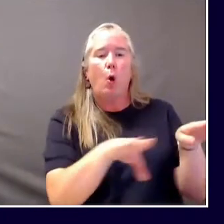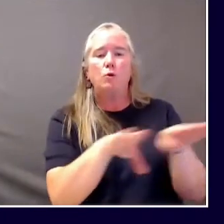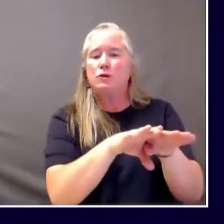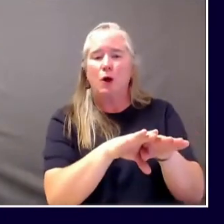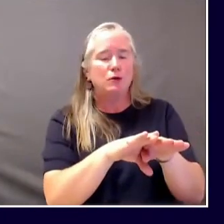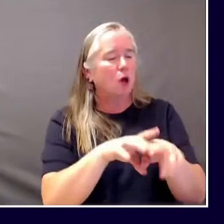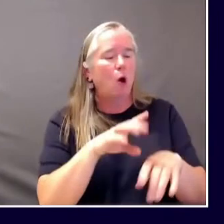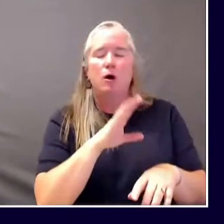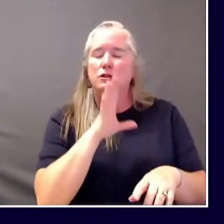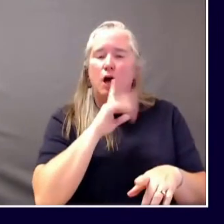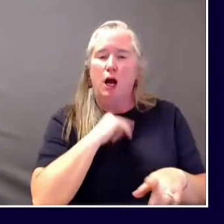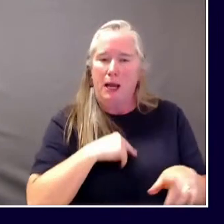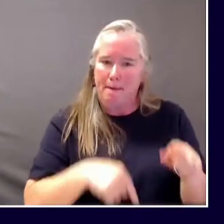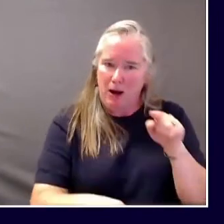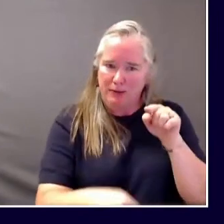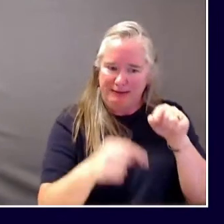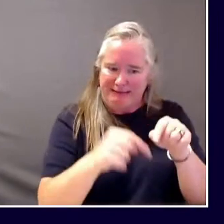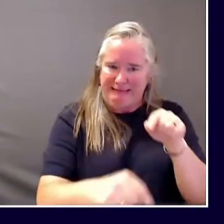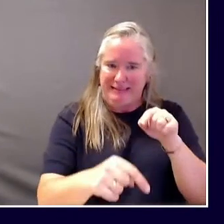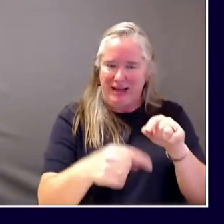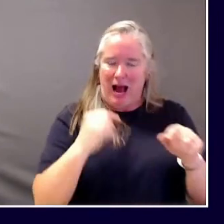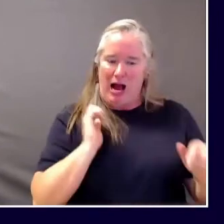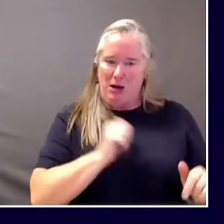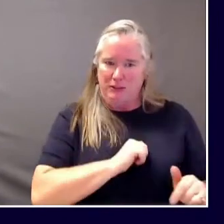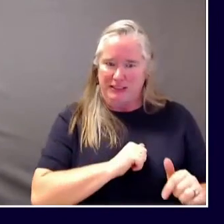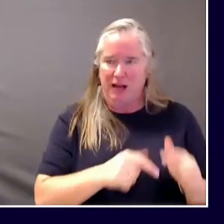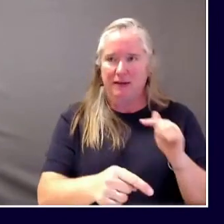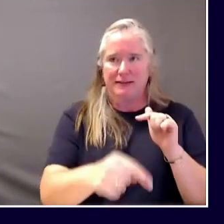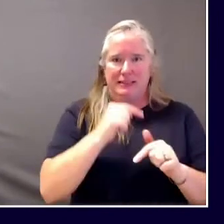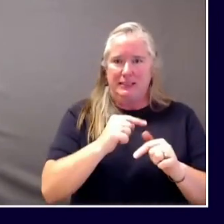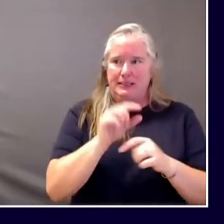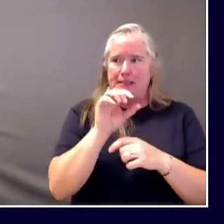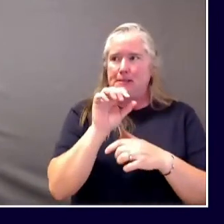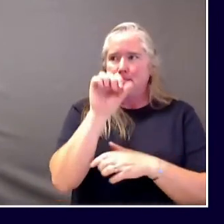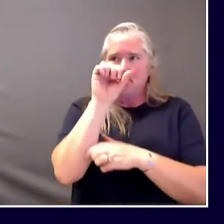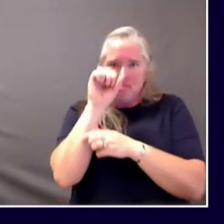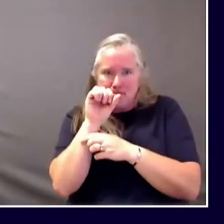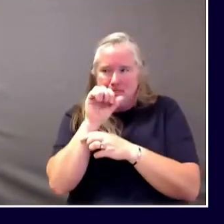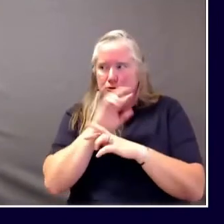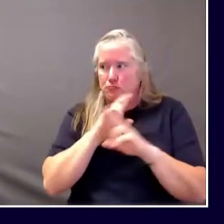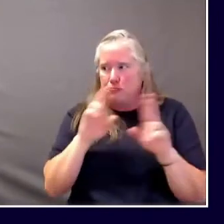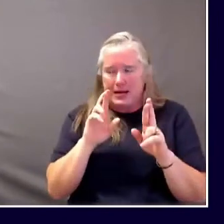getting back in the bunker